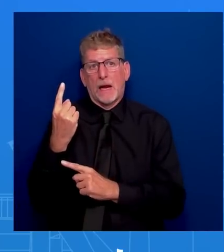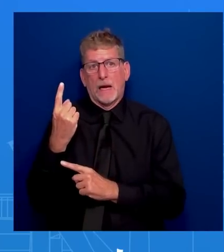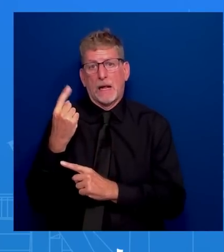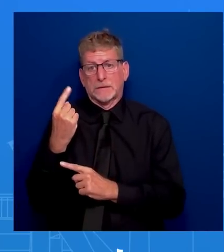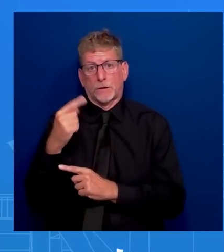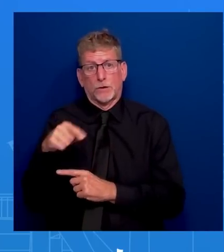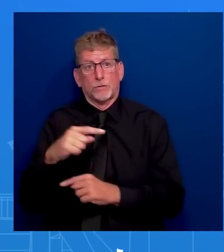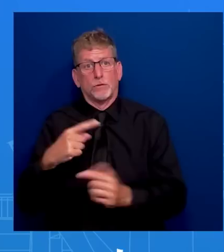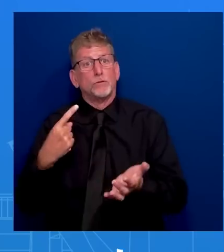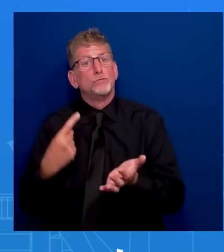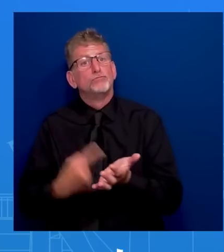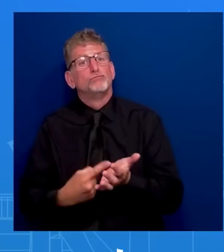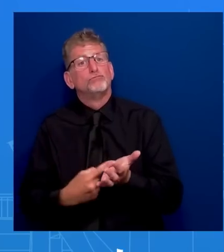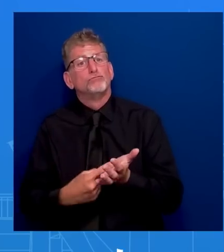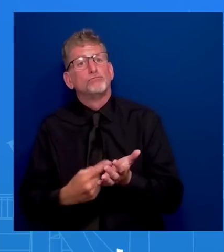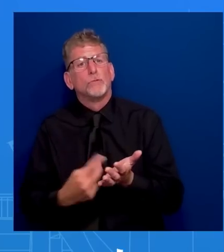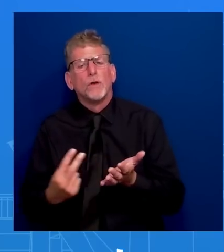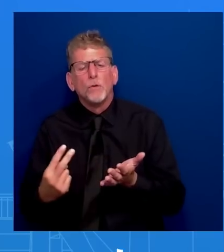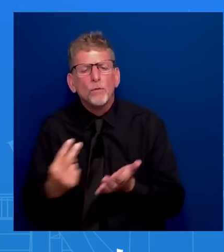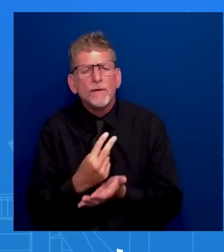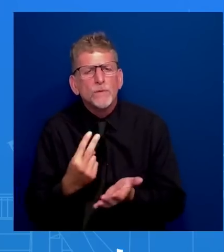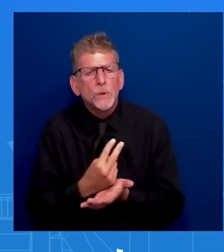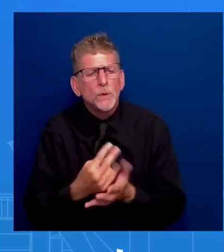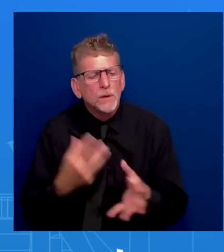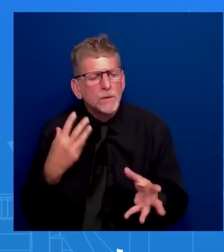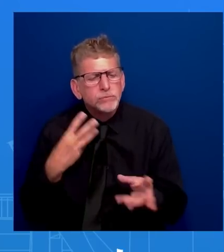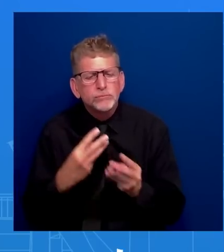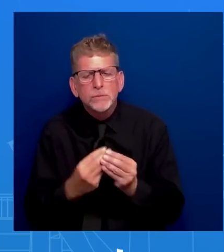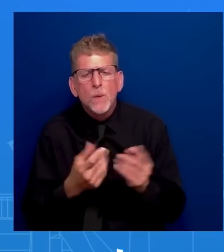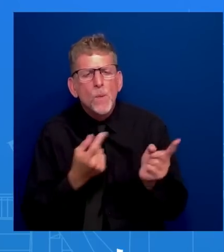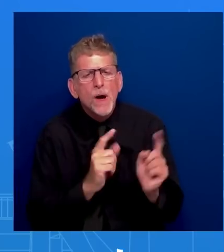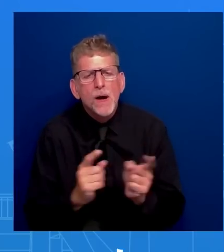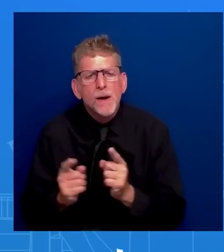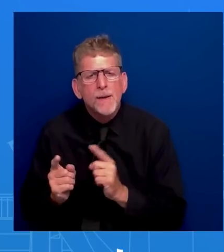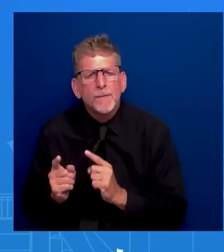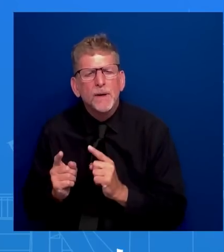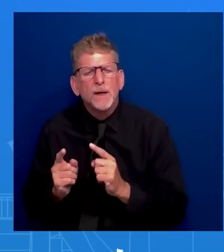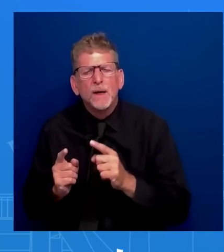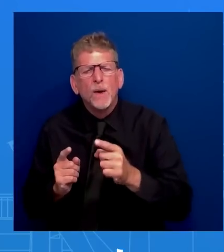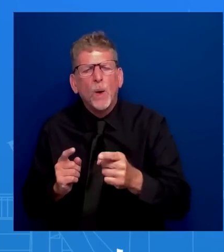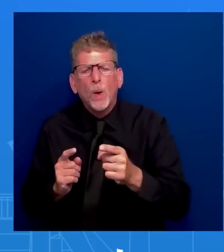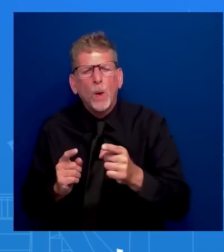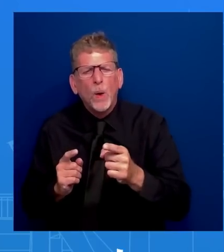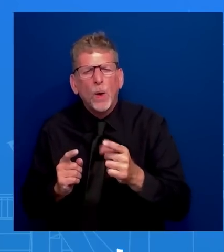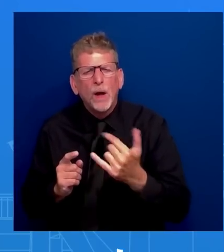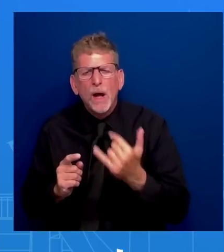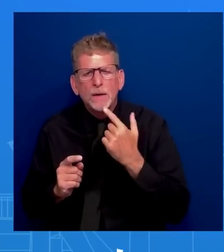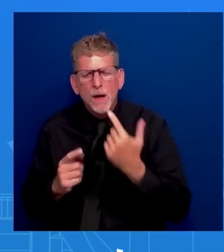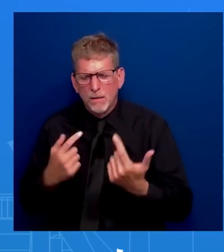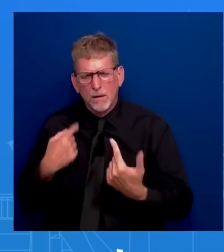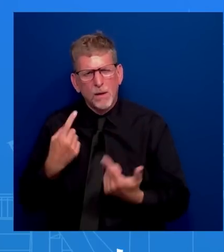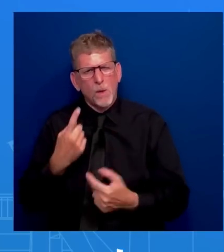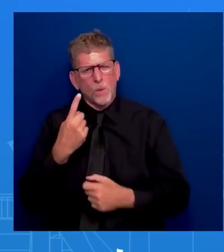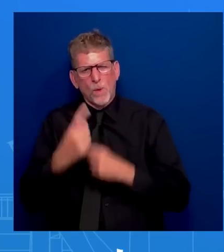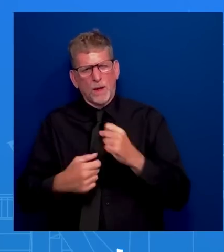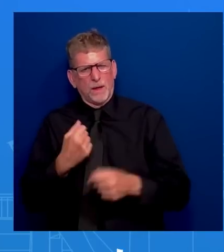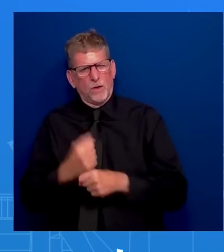that that is not going to be ready for the one-year mark. I guess the question is: Why is that process taking so long? What's been the holdup there?